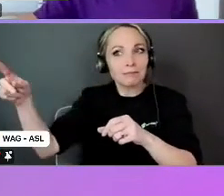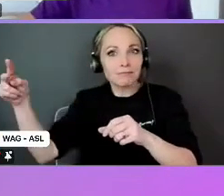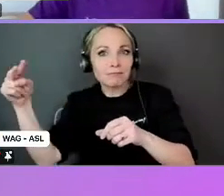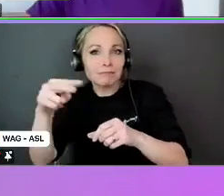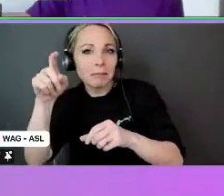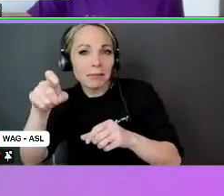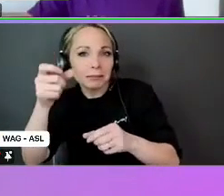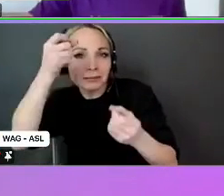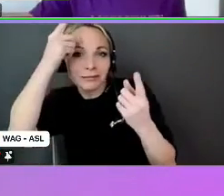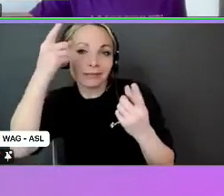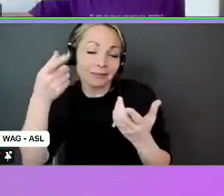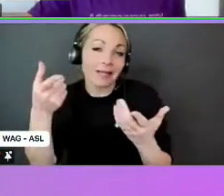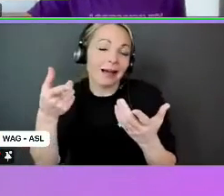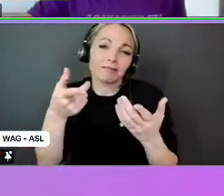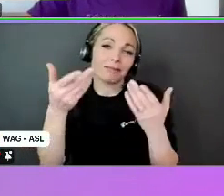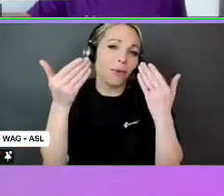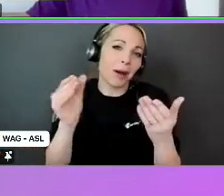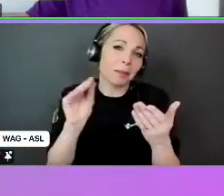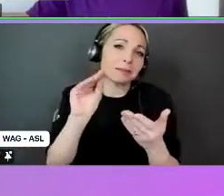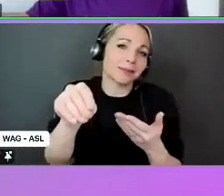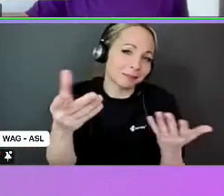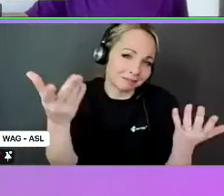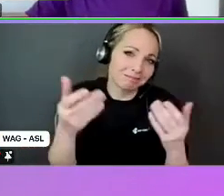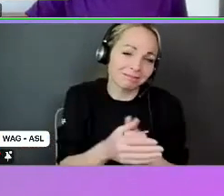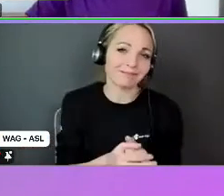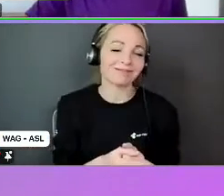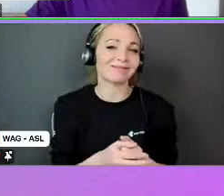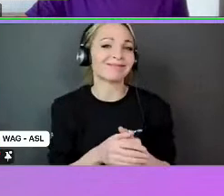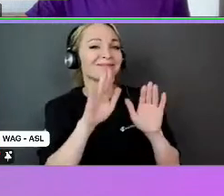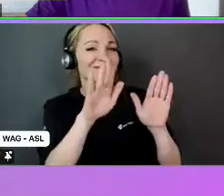necessarily assuming that the legend that you chose makes